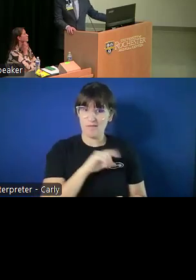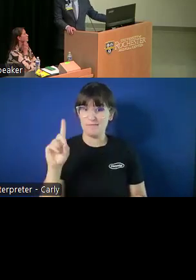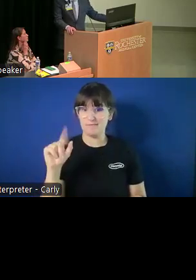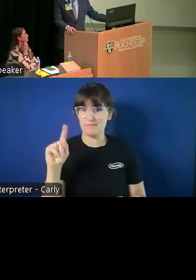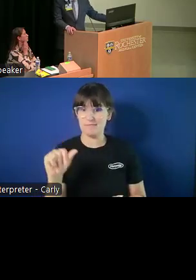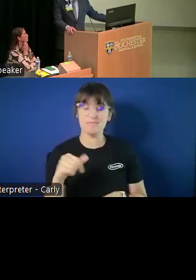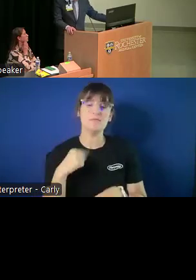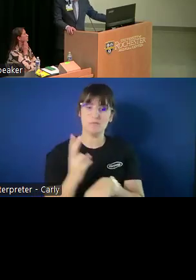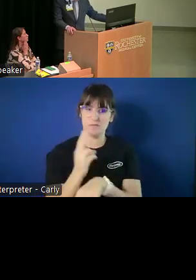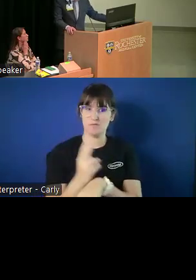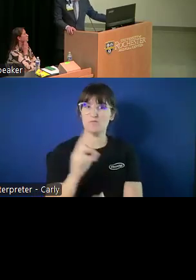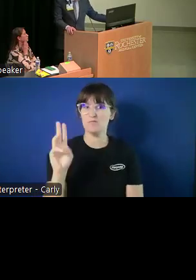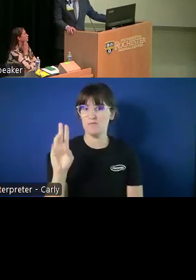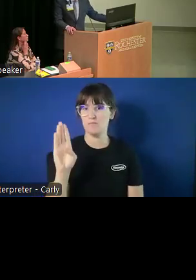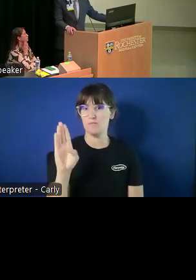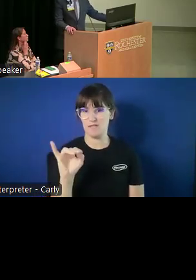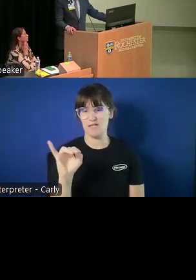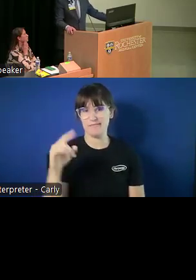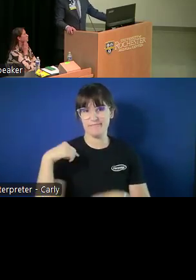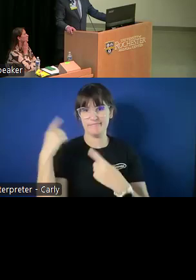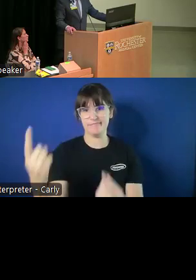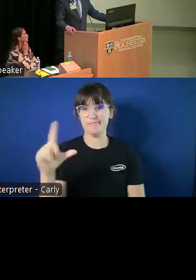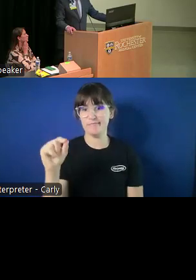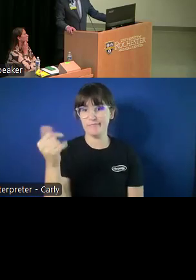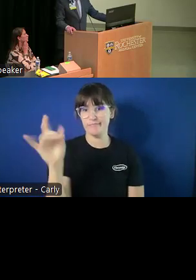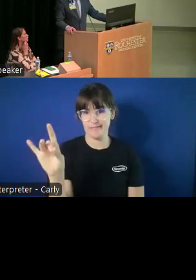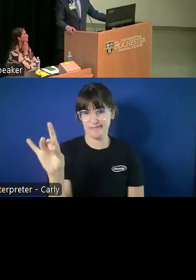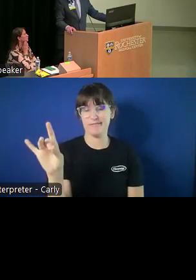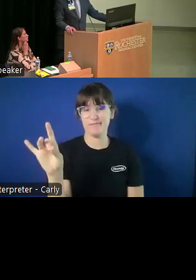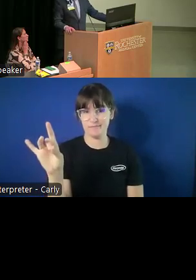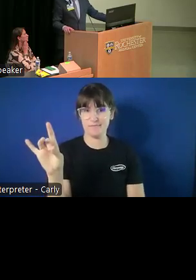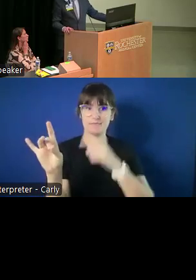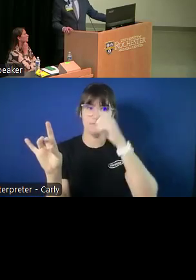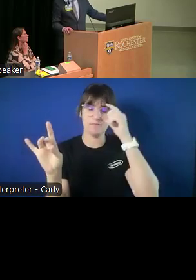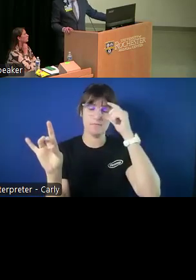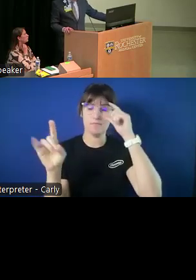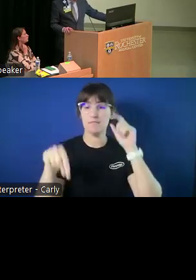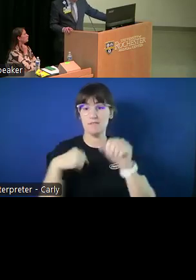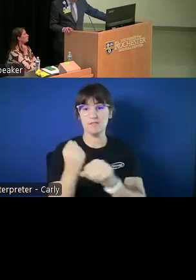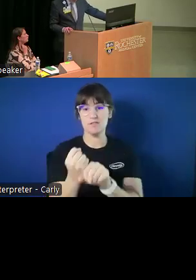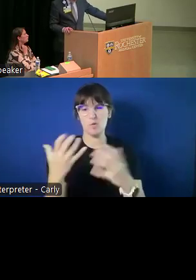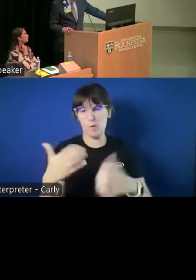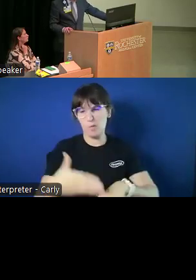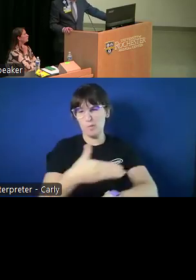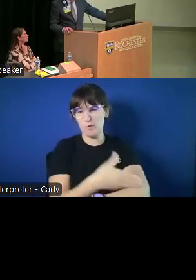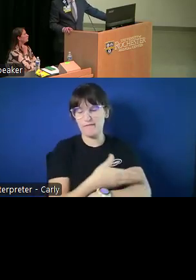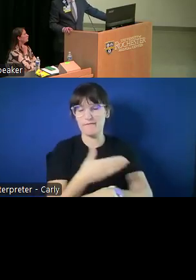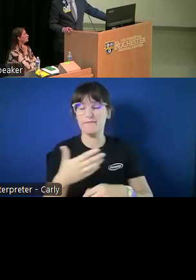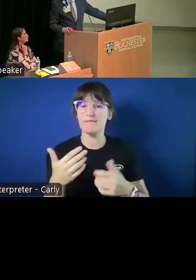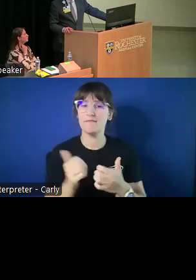been using the WBI since 2018 this year we tried to improve on that experience we expanded the WBI